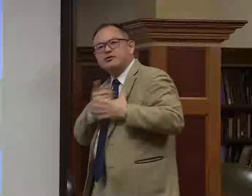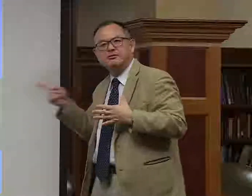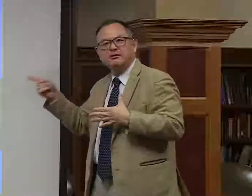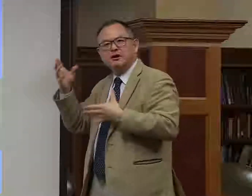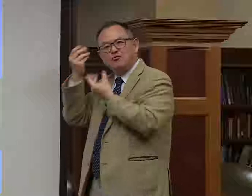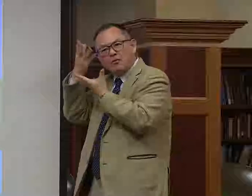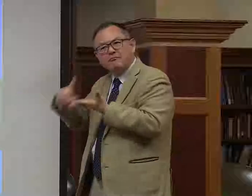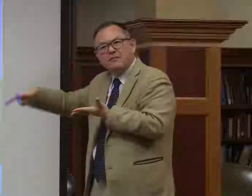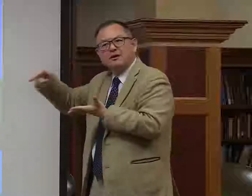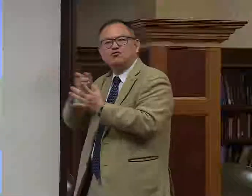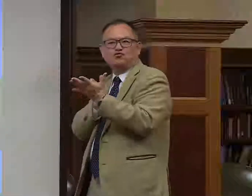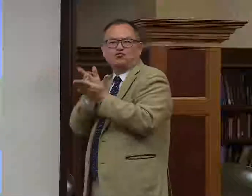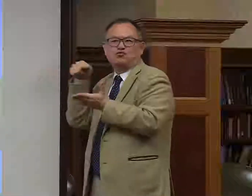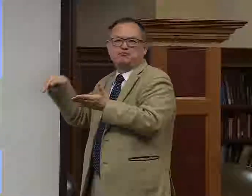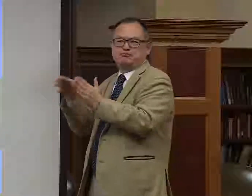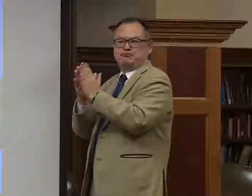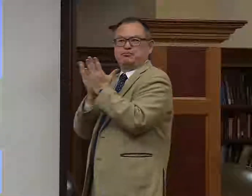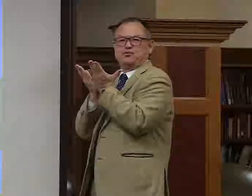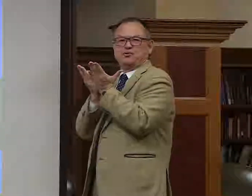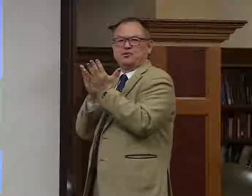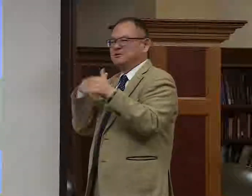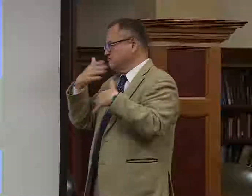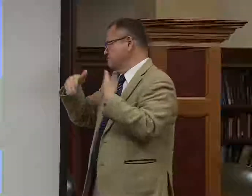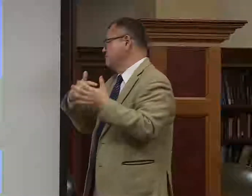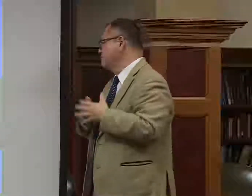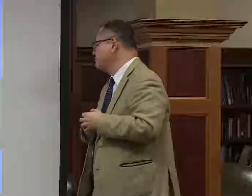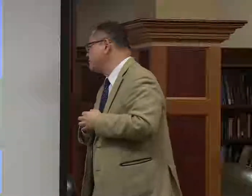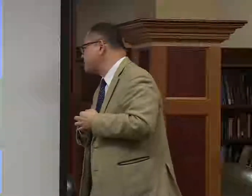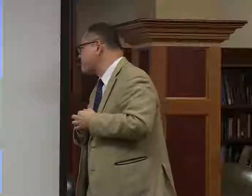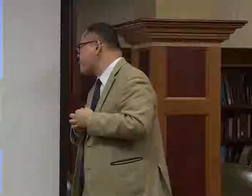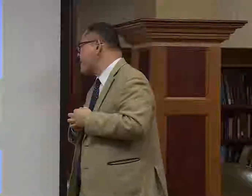and learn more about it and join me on this journey of discovery